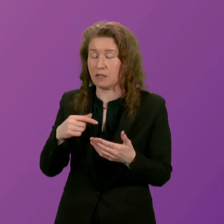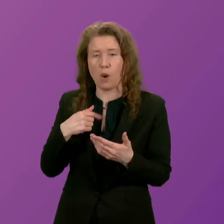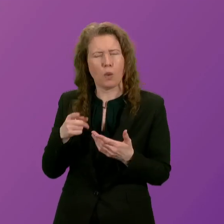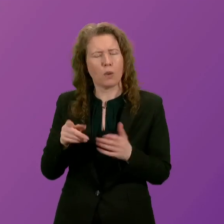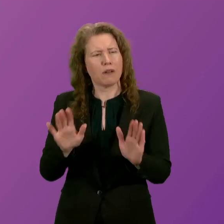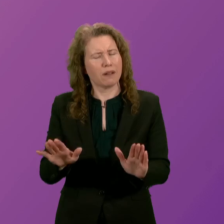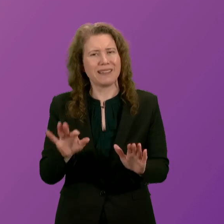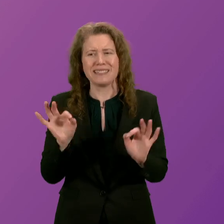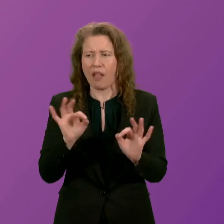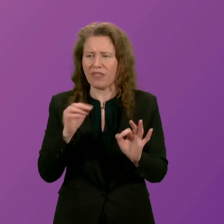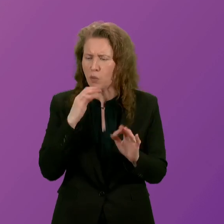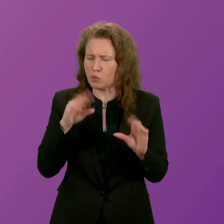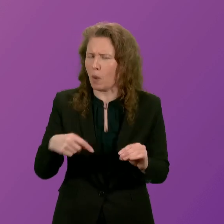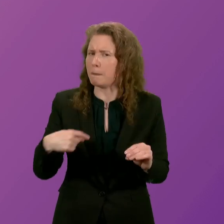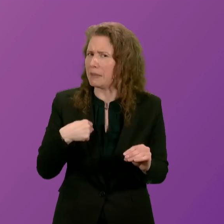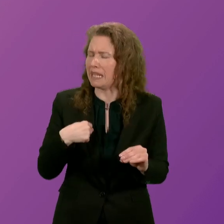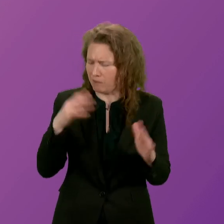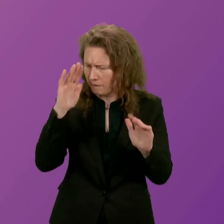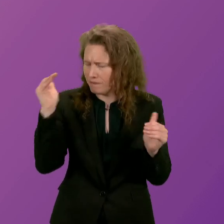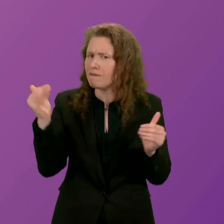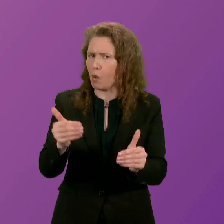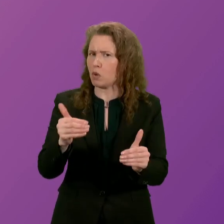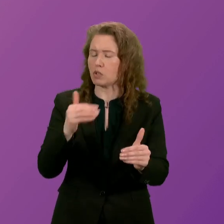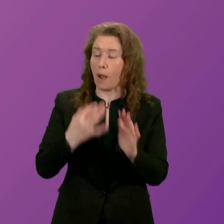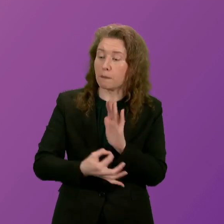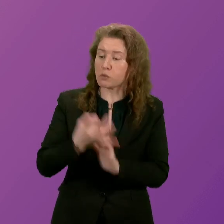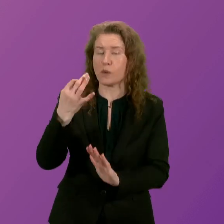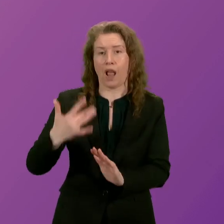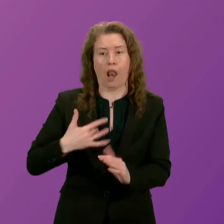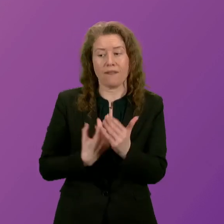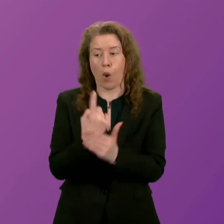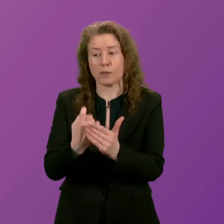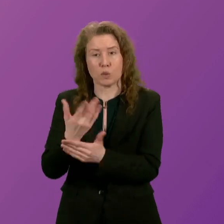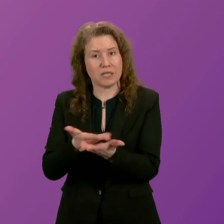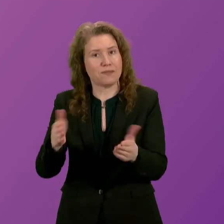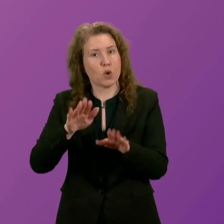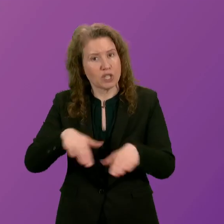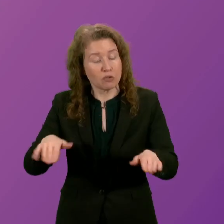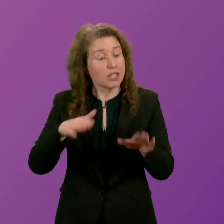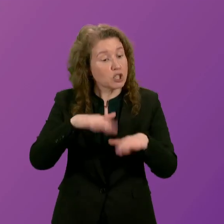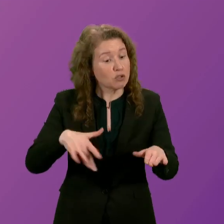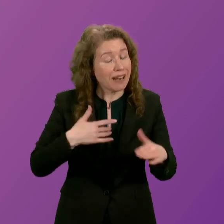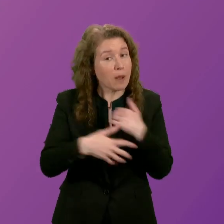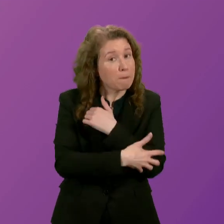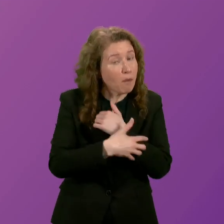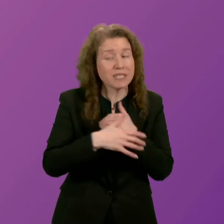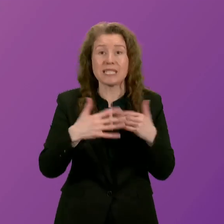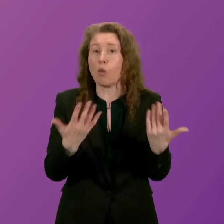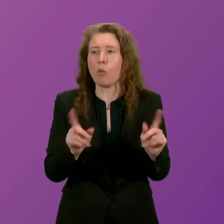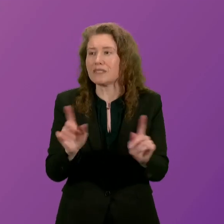Nothing will detract me from focusing on improving the life chances of children, whether or not they are living in poverty, and ensuring that we